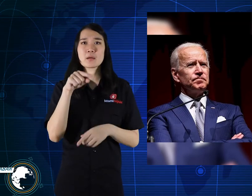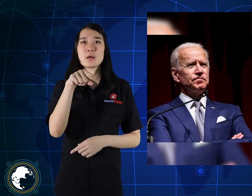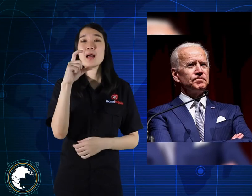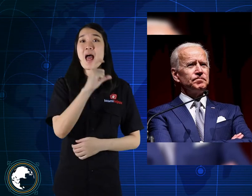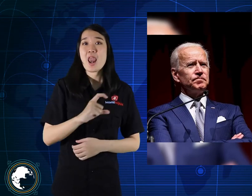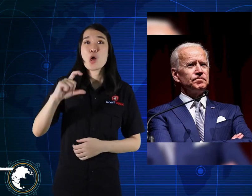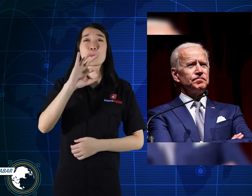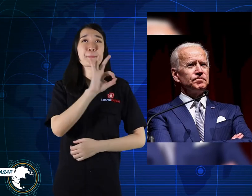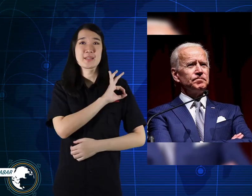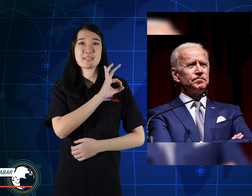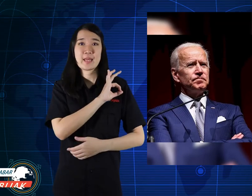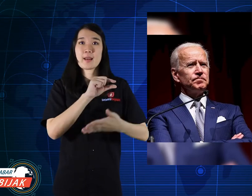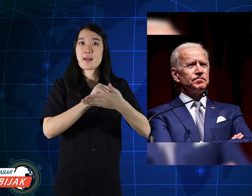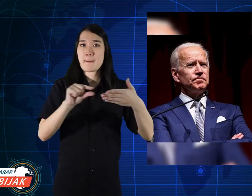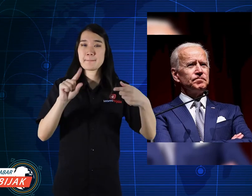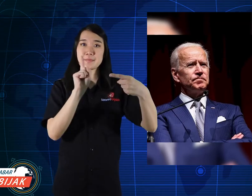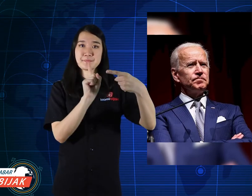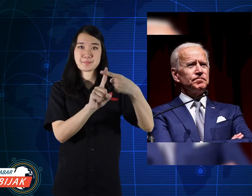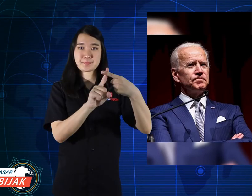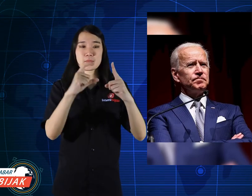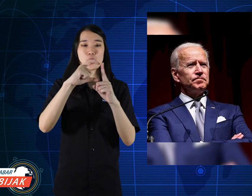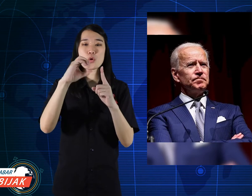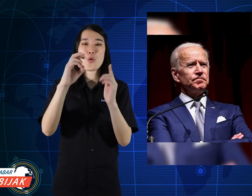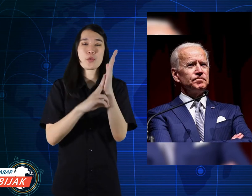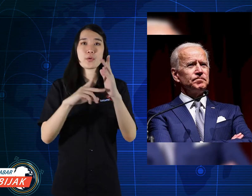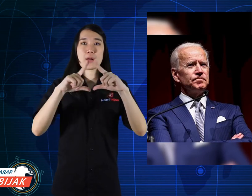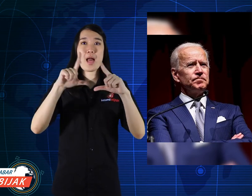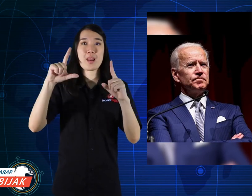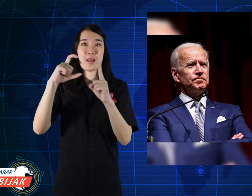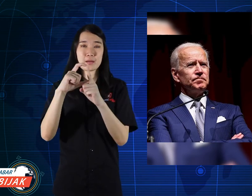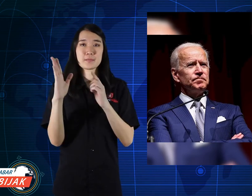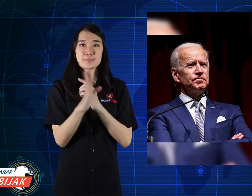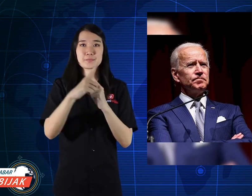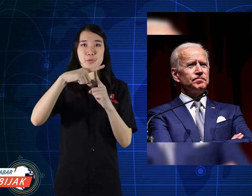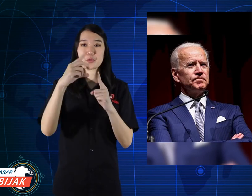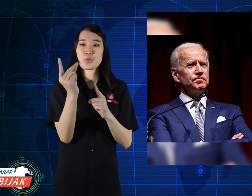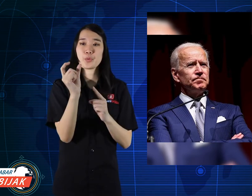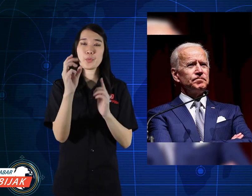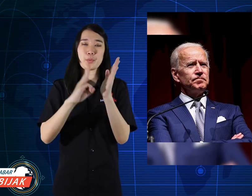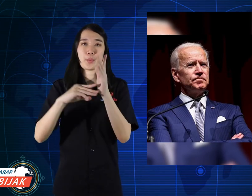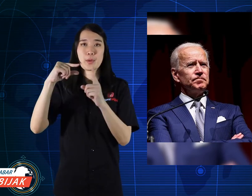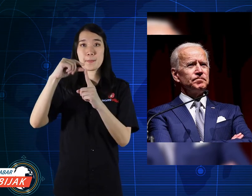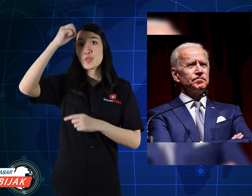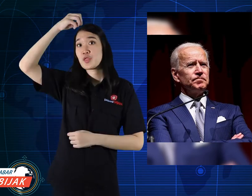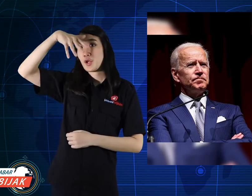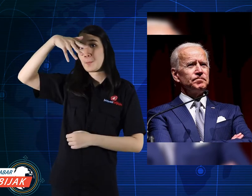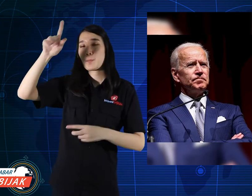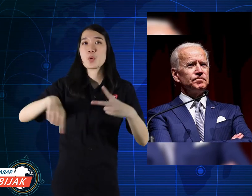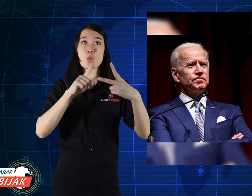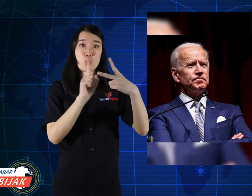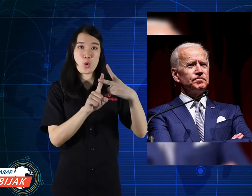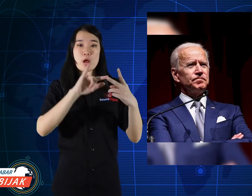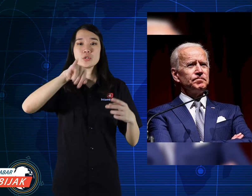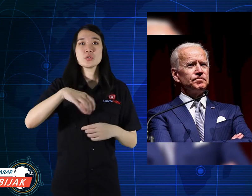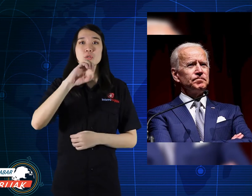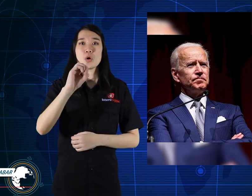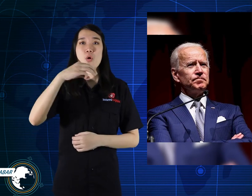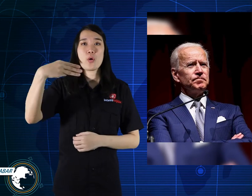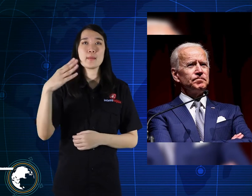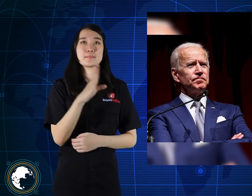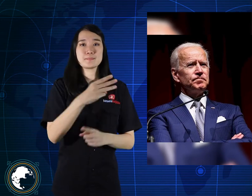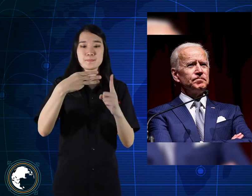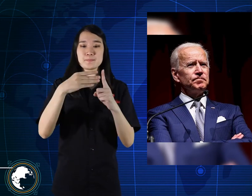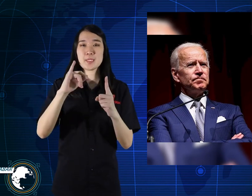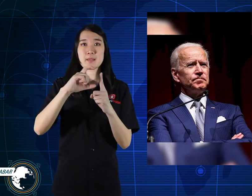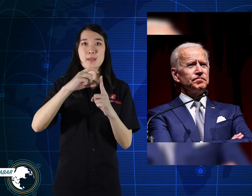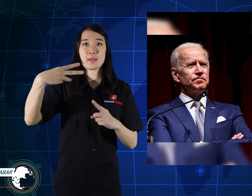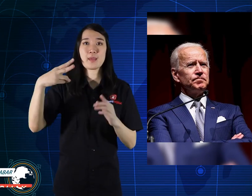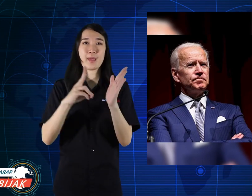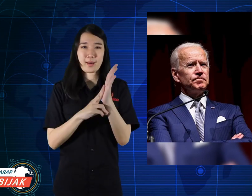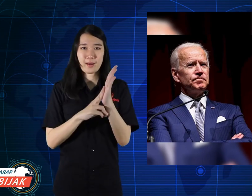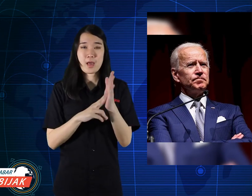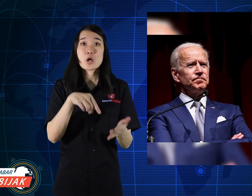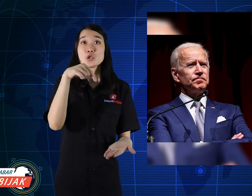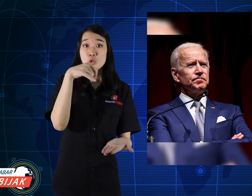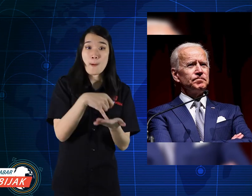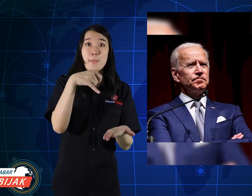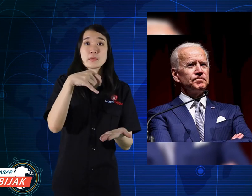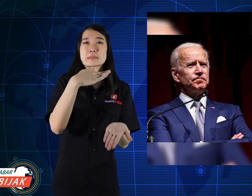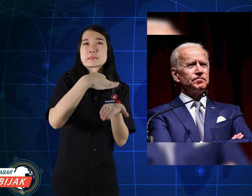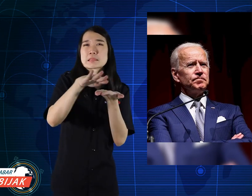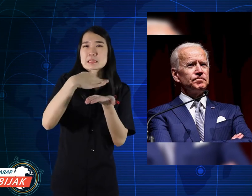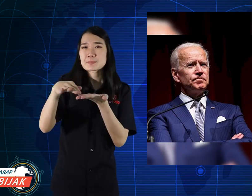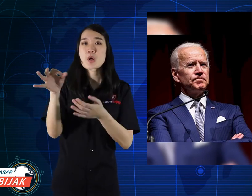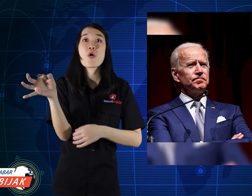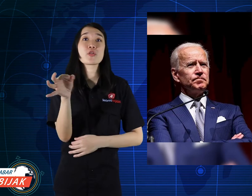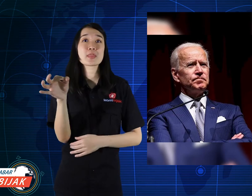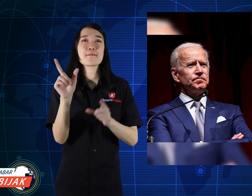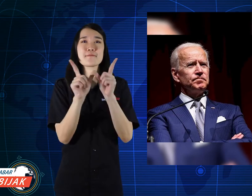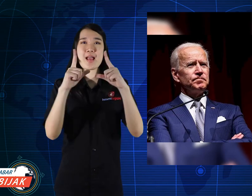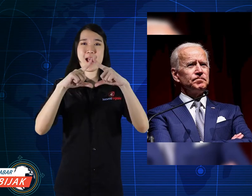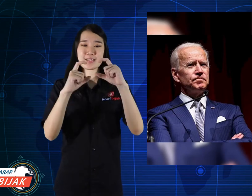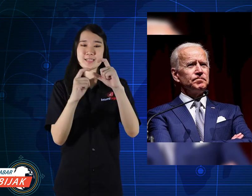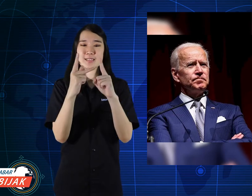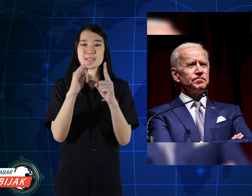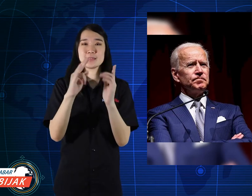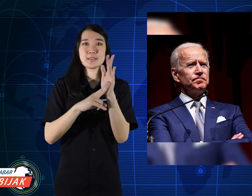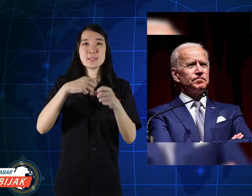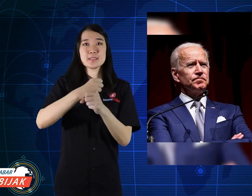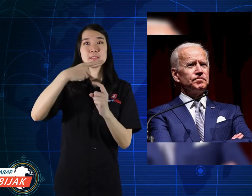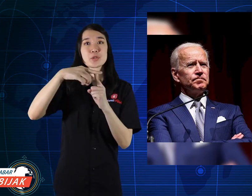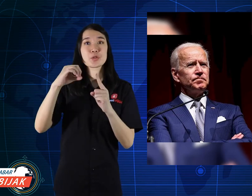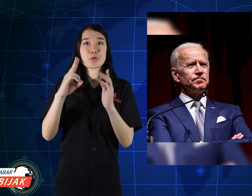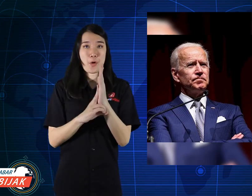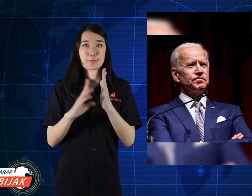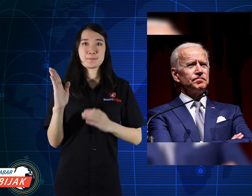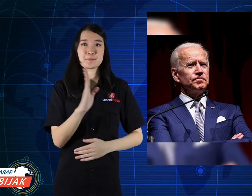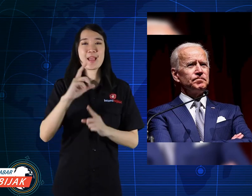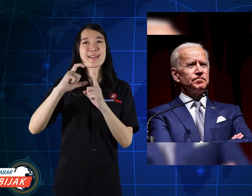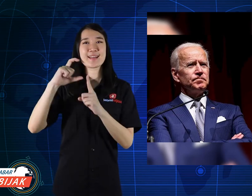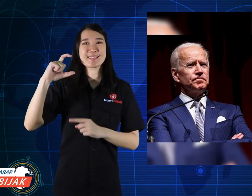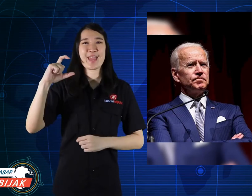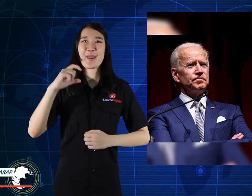presidential candidates Donald Trump and Joe Biden will vote and send it to Washington DC.